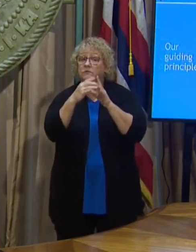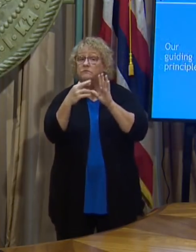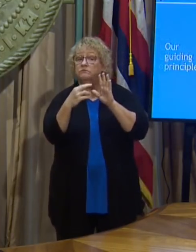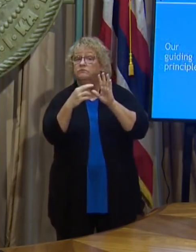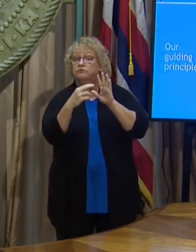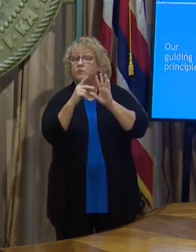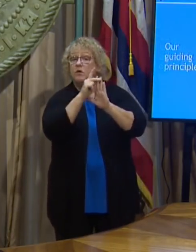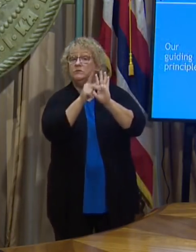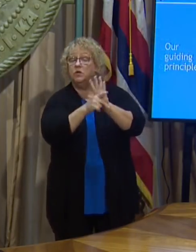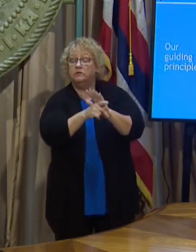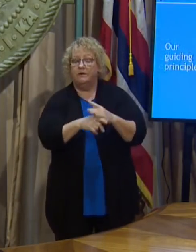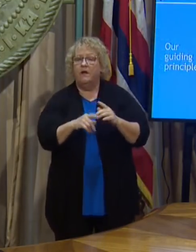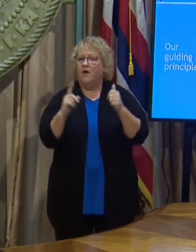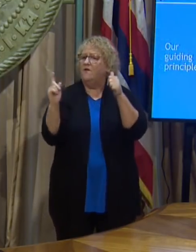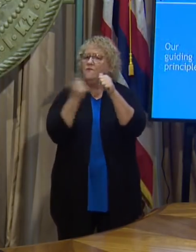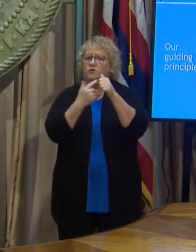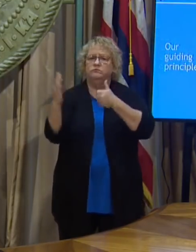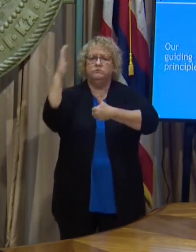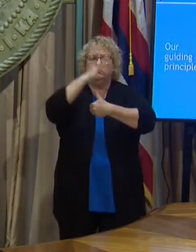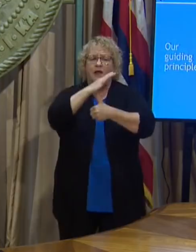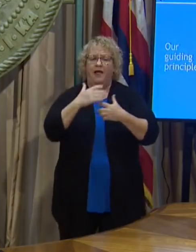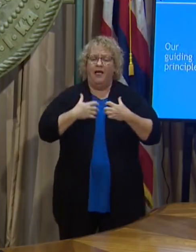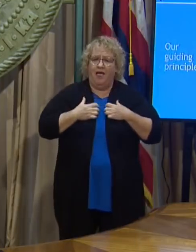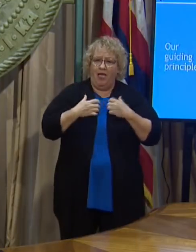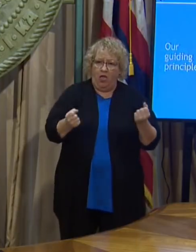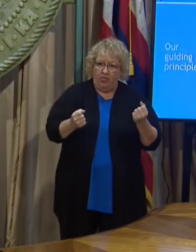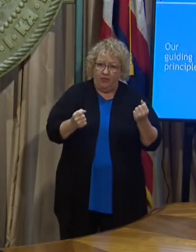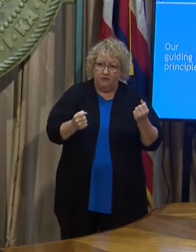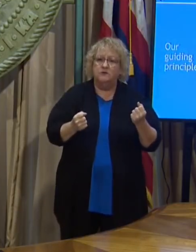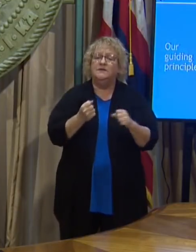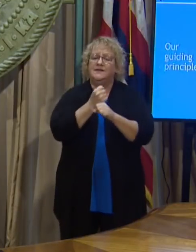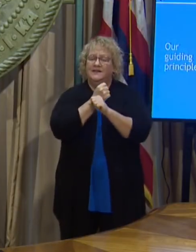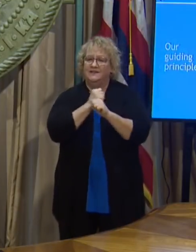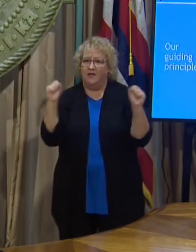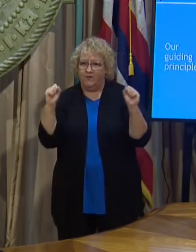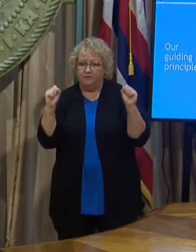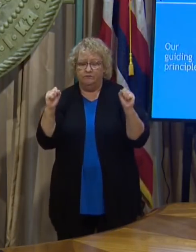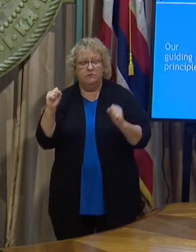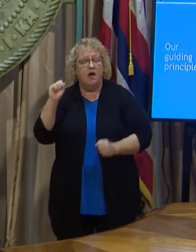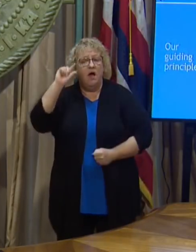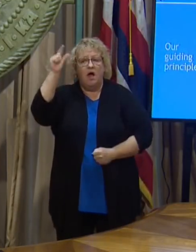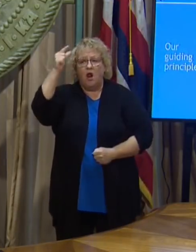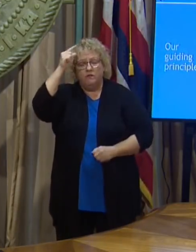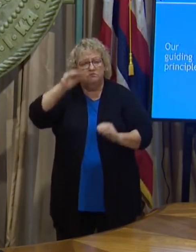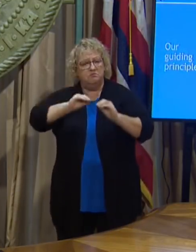FOR USING THIS. OUR GUIDING PRINCIPLES, HEALTH AND SAFETY FIRST.